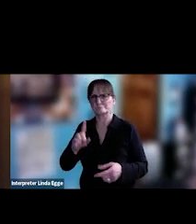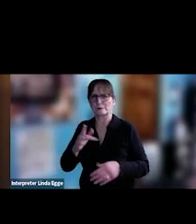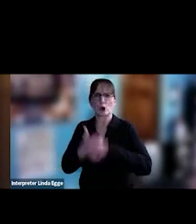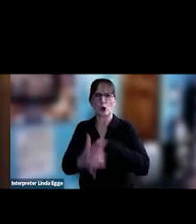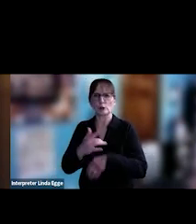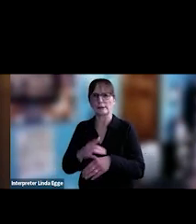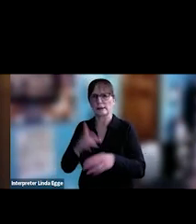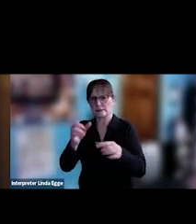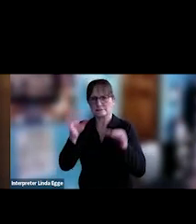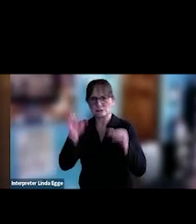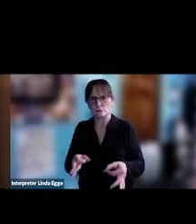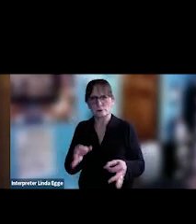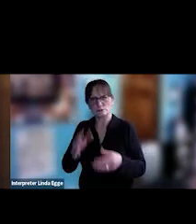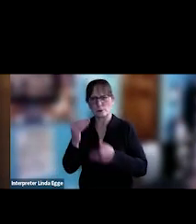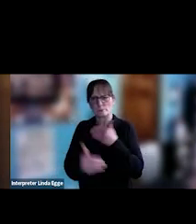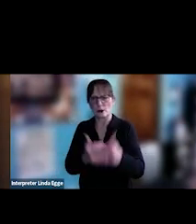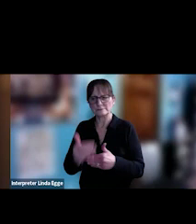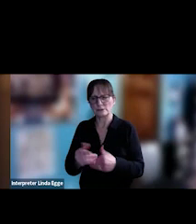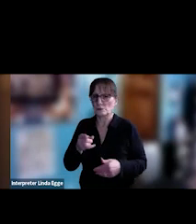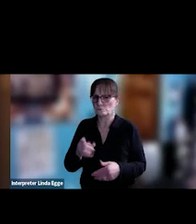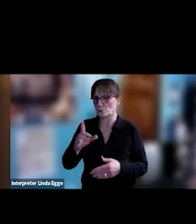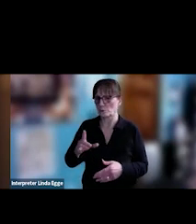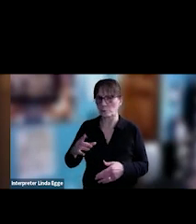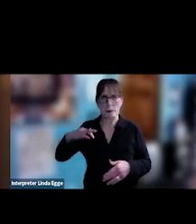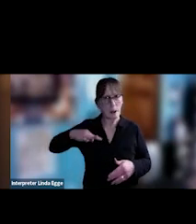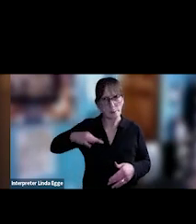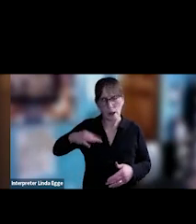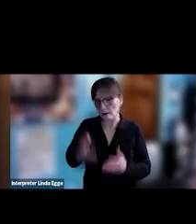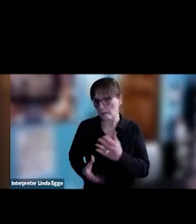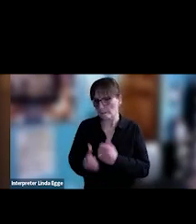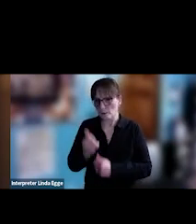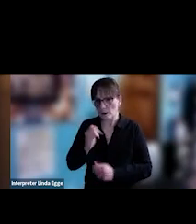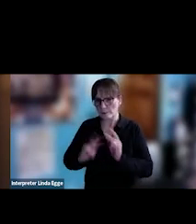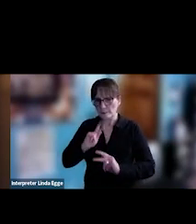You just apply. Most people apply for retirement benefits online,